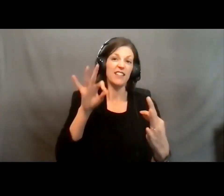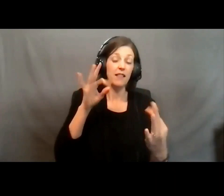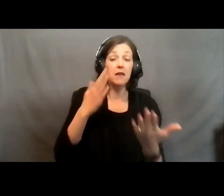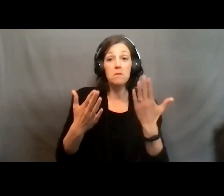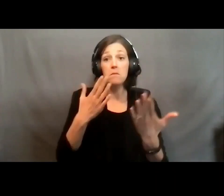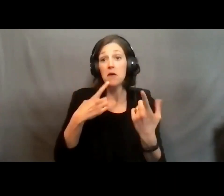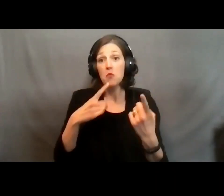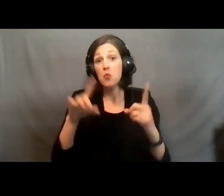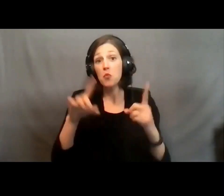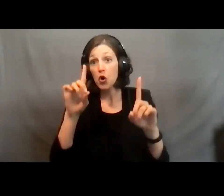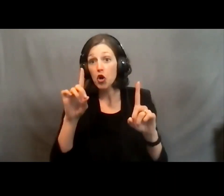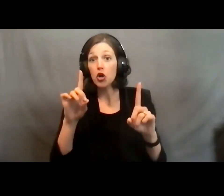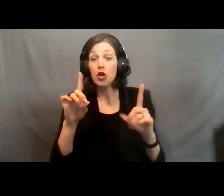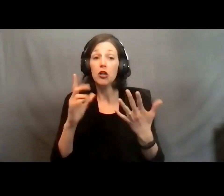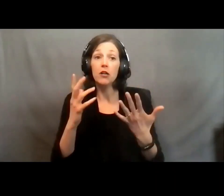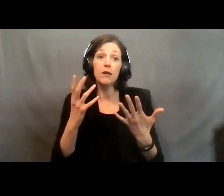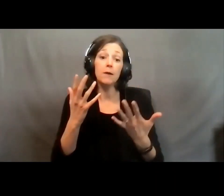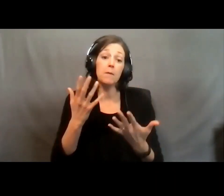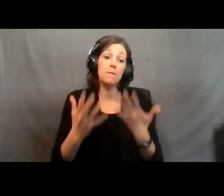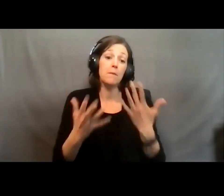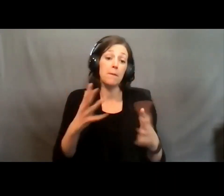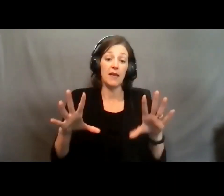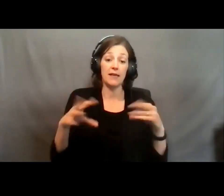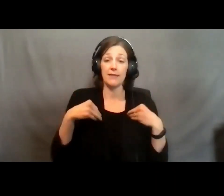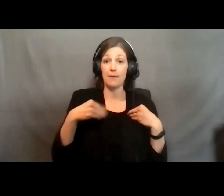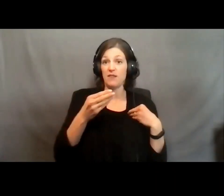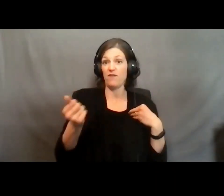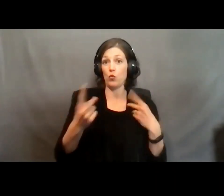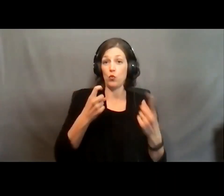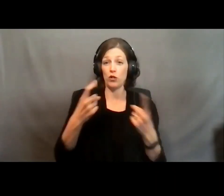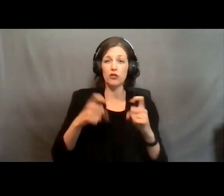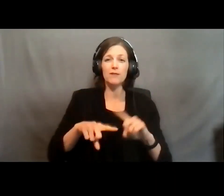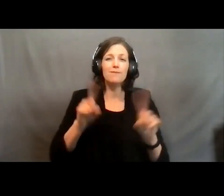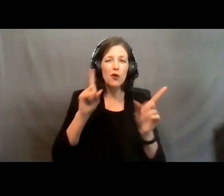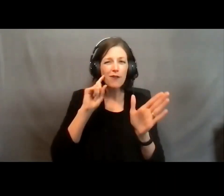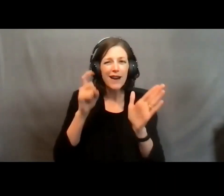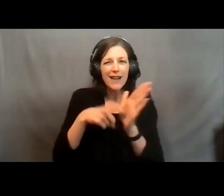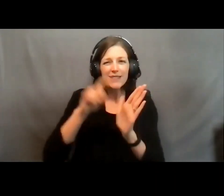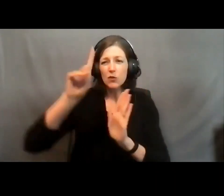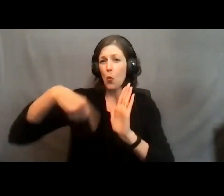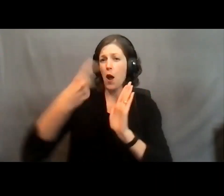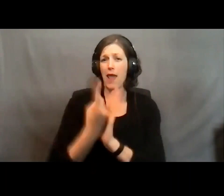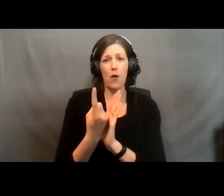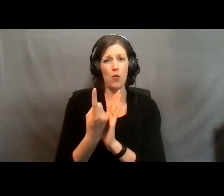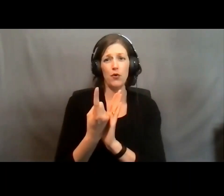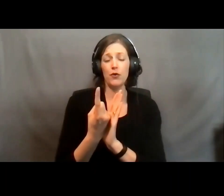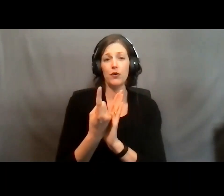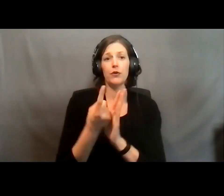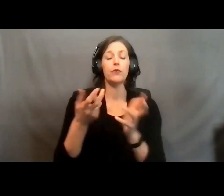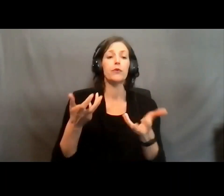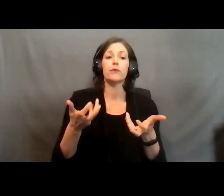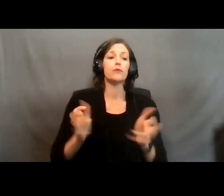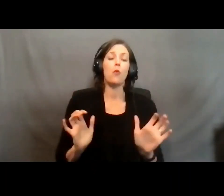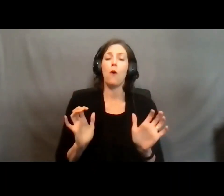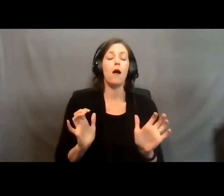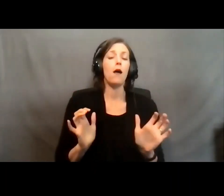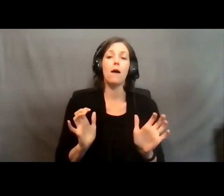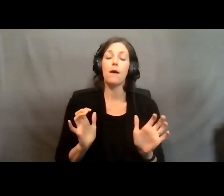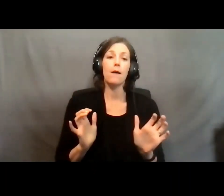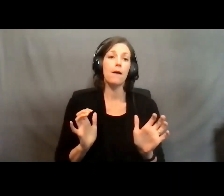ways by taking a few questions but recognizing that it 13:41:55 is only one hour. We do not want to be dominating